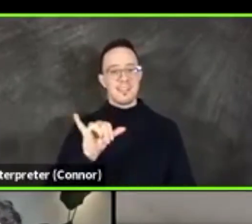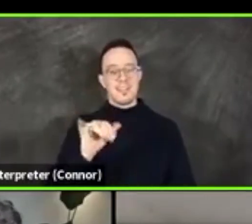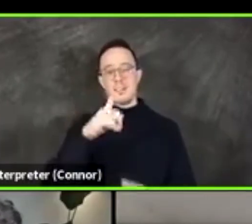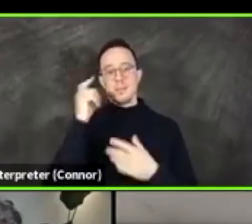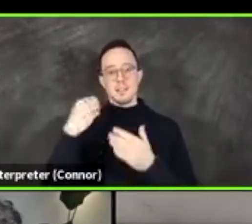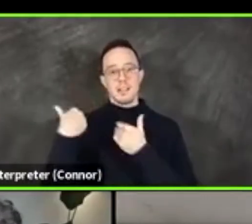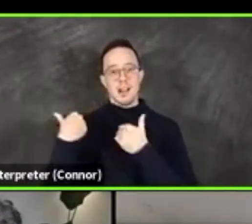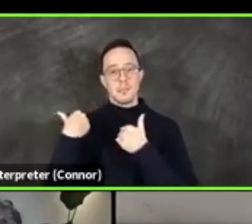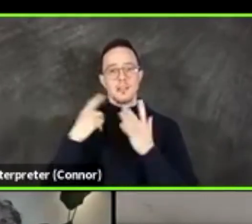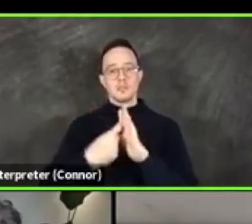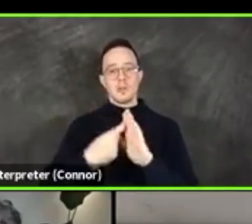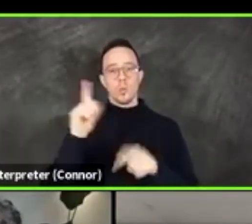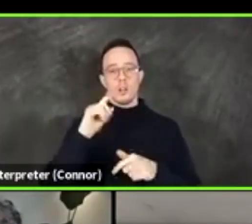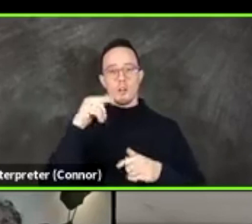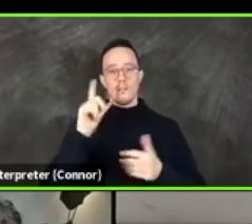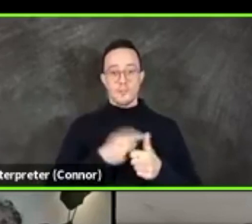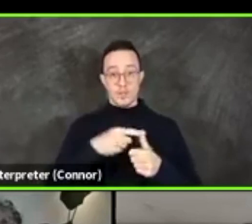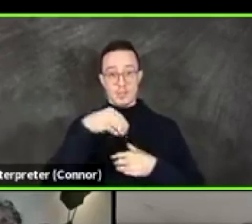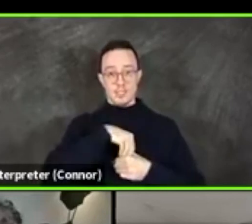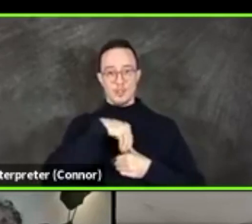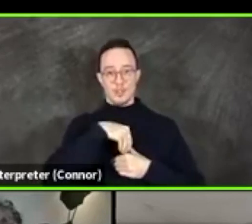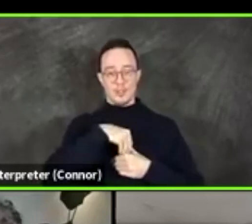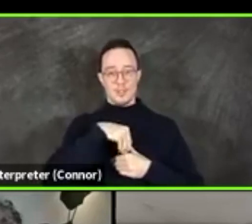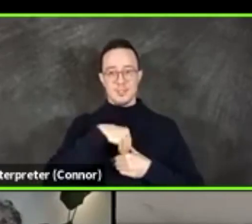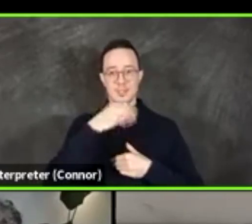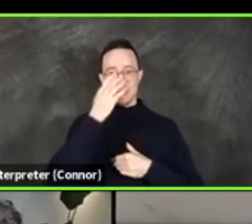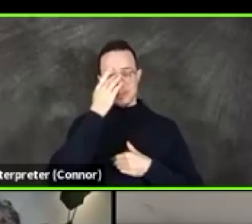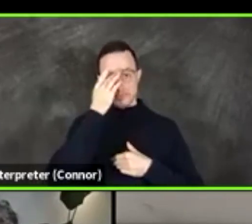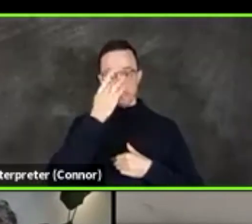INTERNALLY 1ST, I BELIEVE. AND THE ONLY REASON WHY IT BECOMES